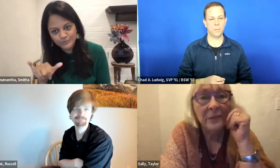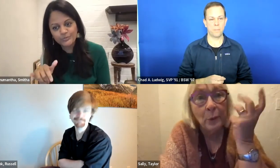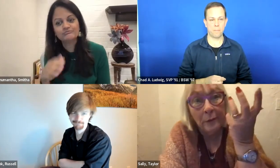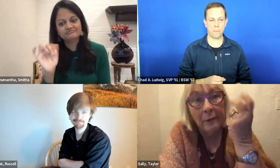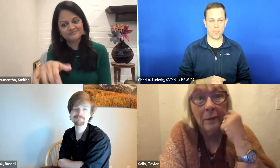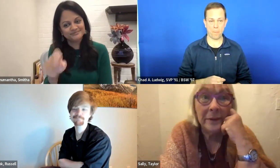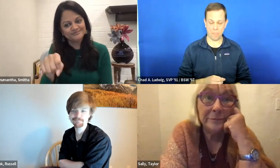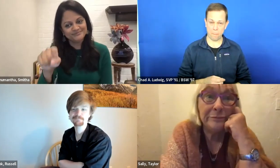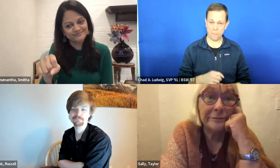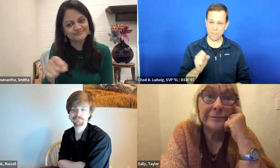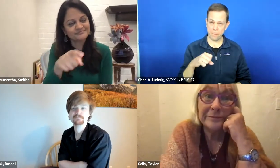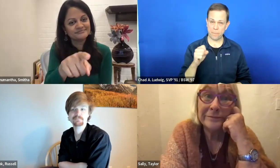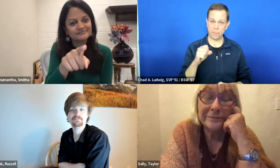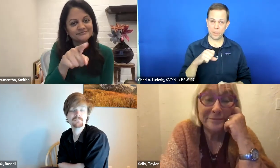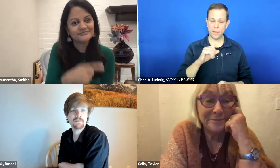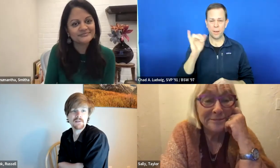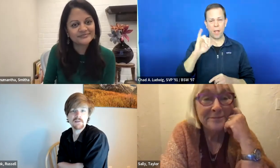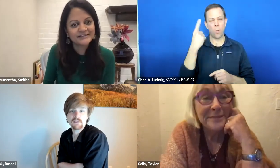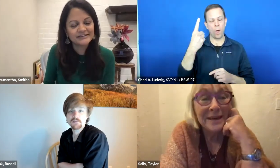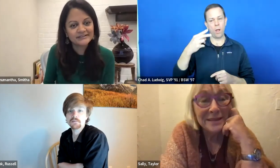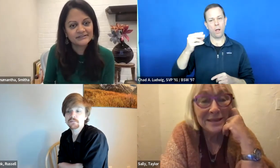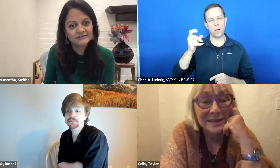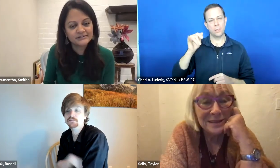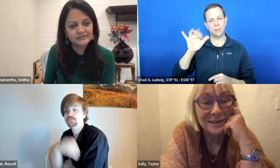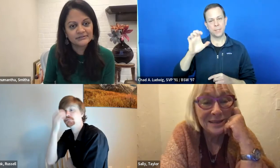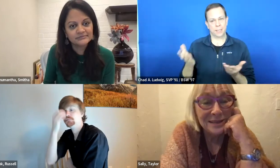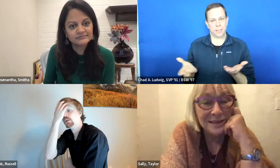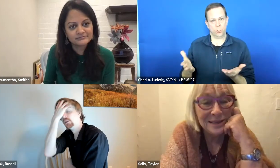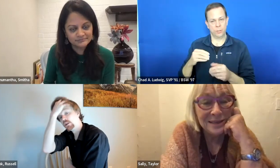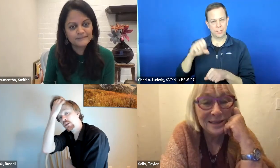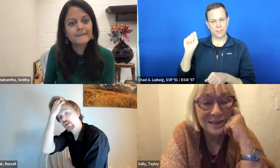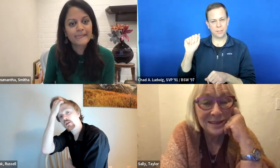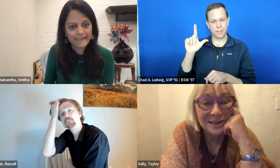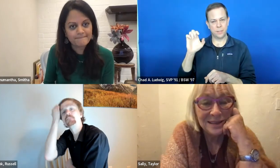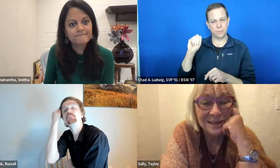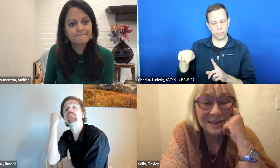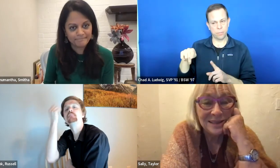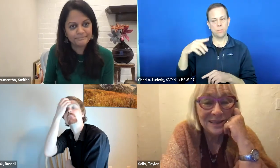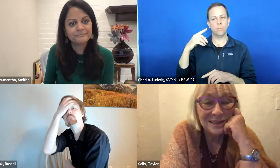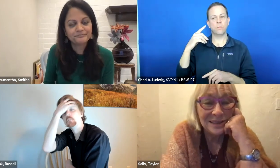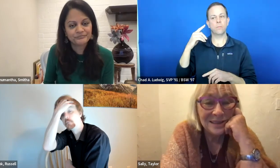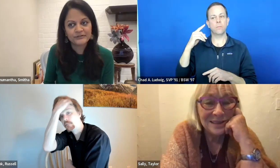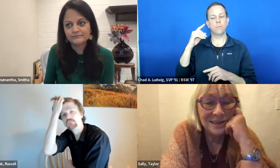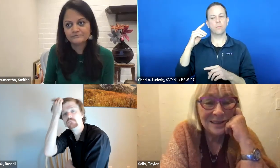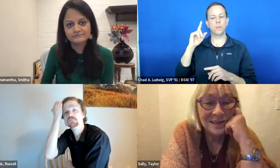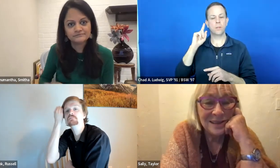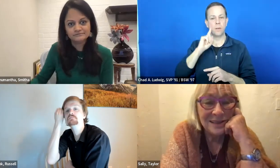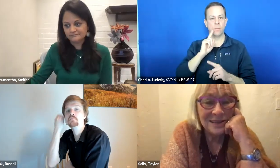but, again, that is very dependent on where you live. Of course. Yeah. One hospice here in Salem,